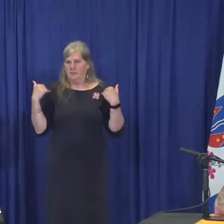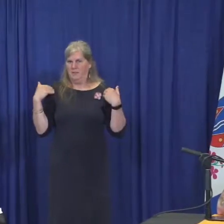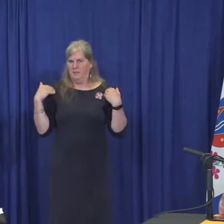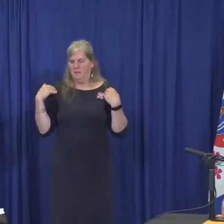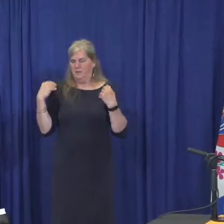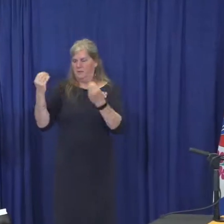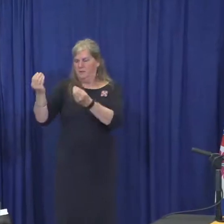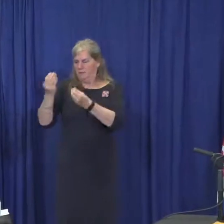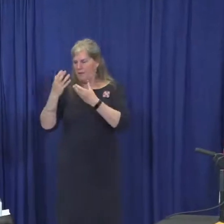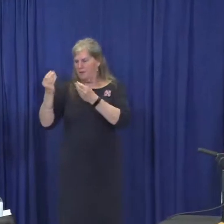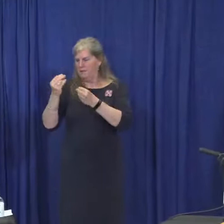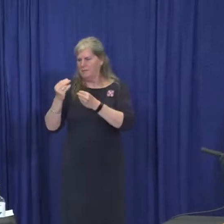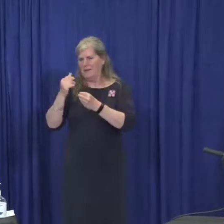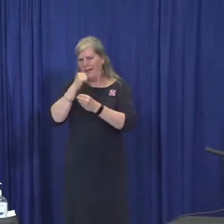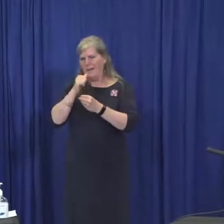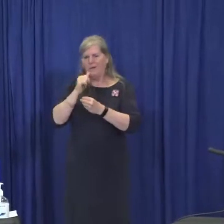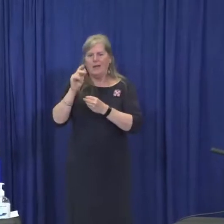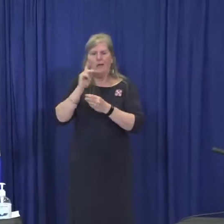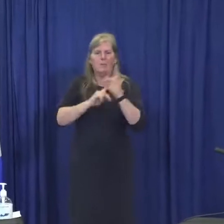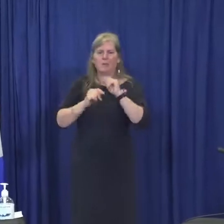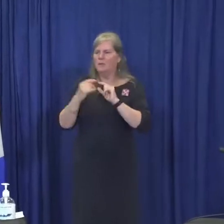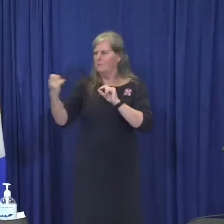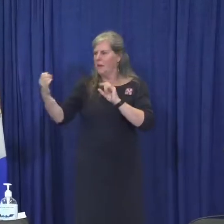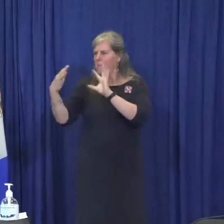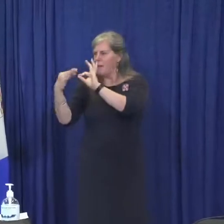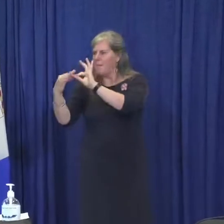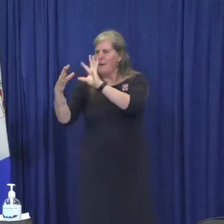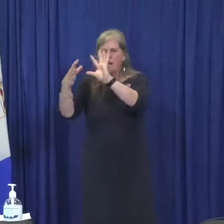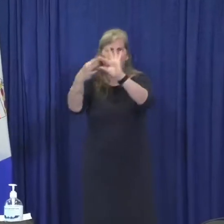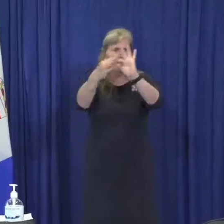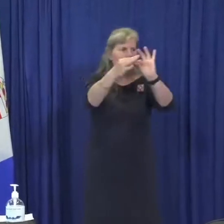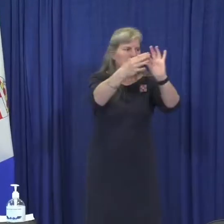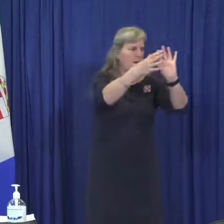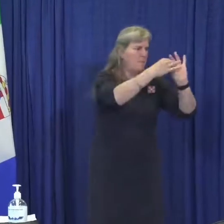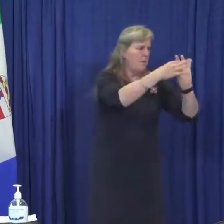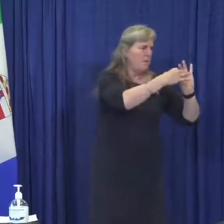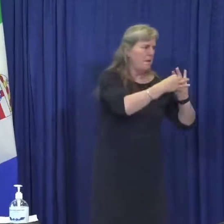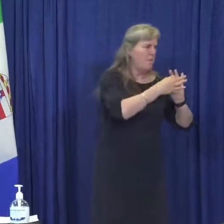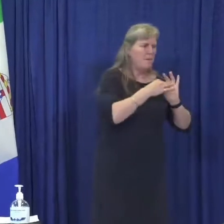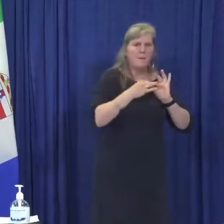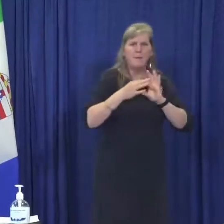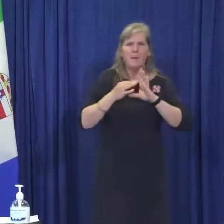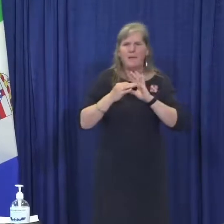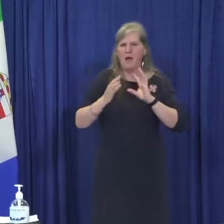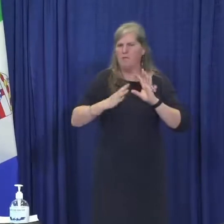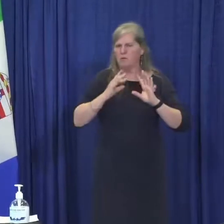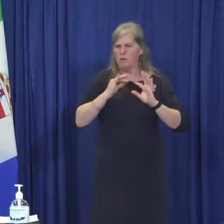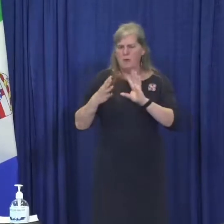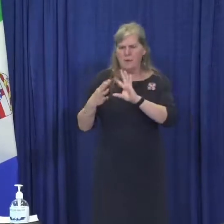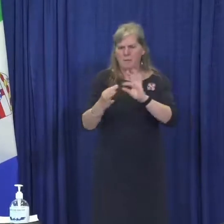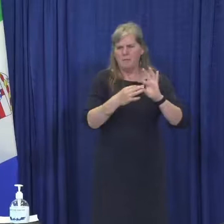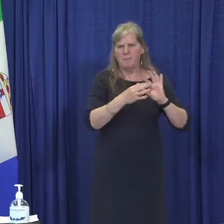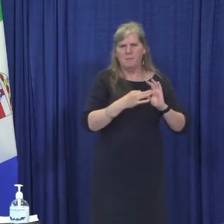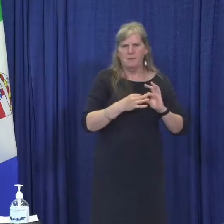Pat: There is a certain -- certain things we hear.